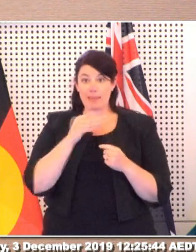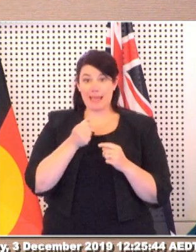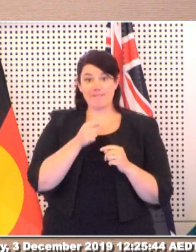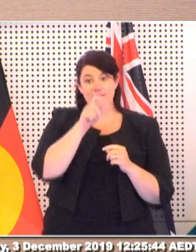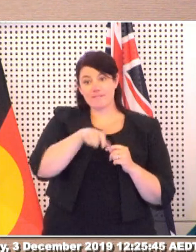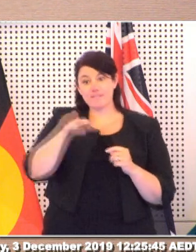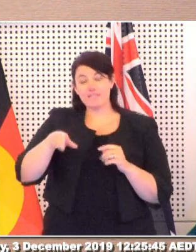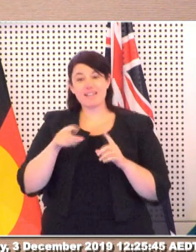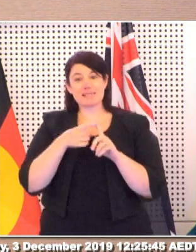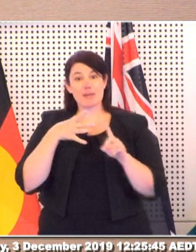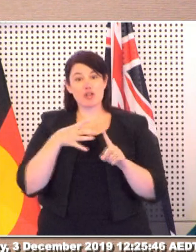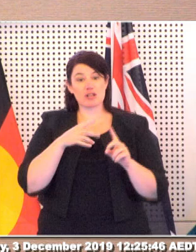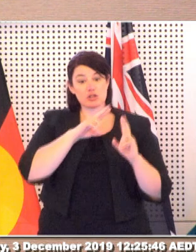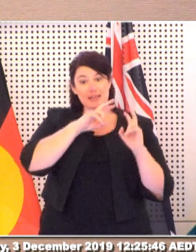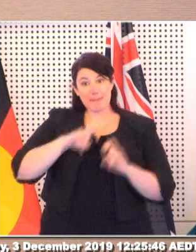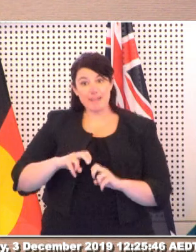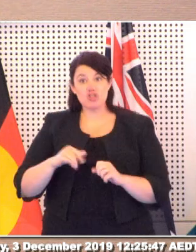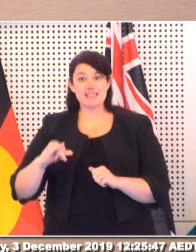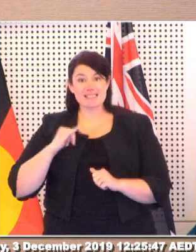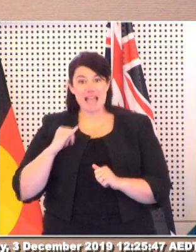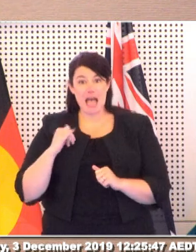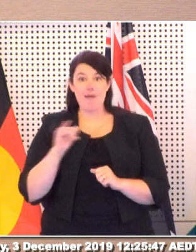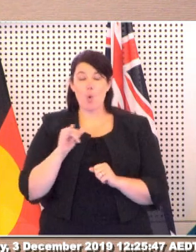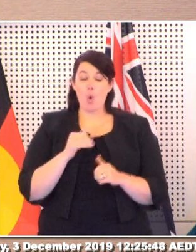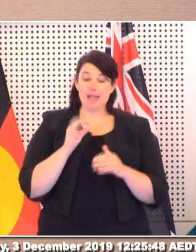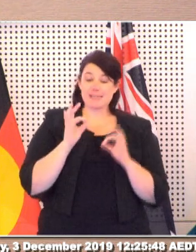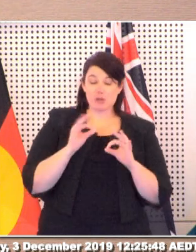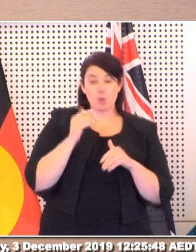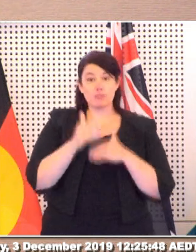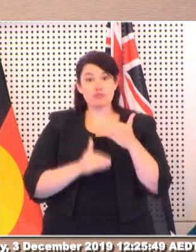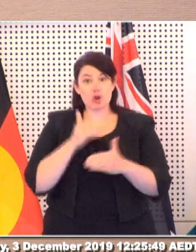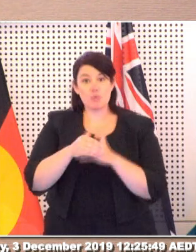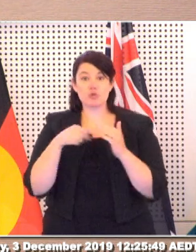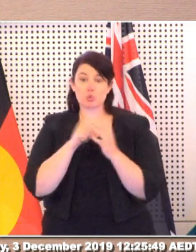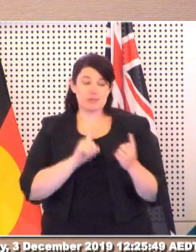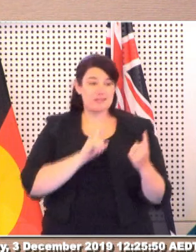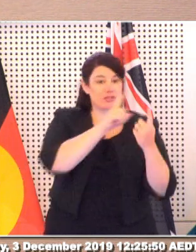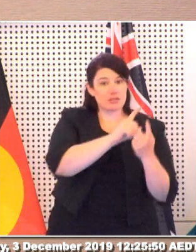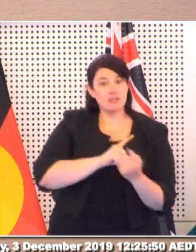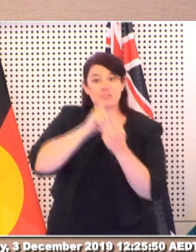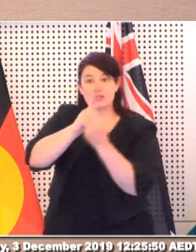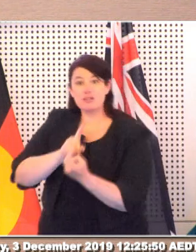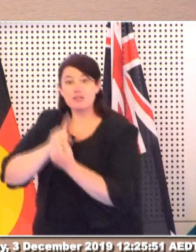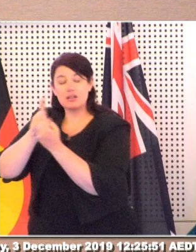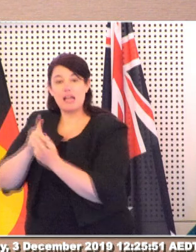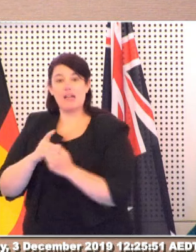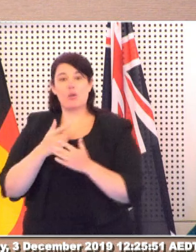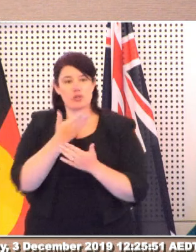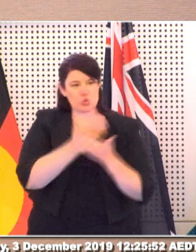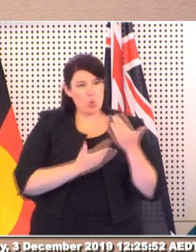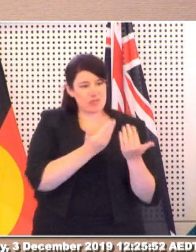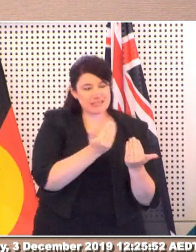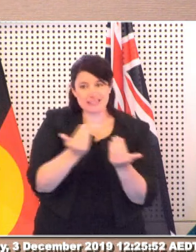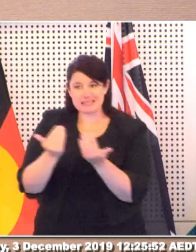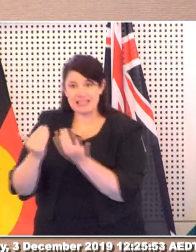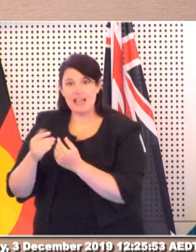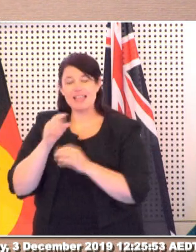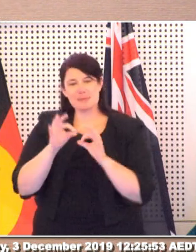processes that you will use to capture the stories of people with complex needs due